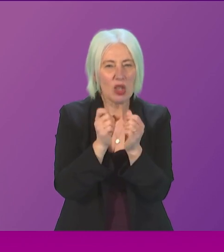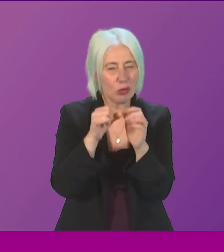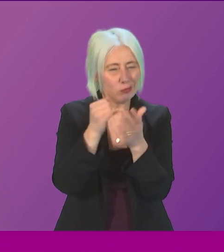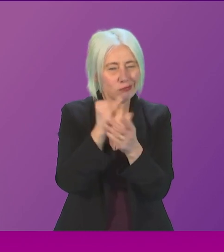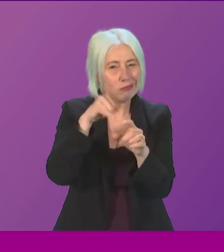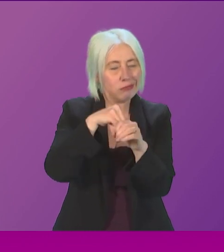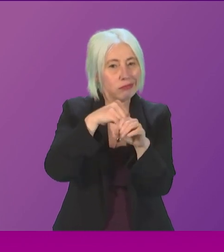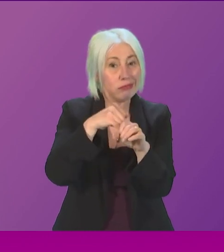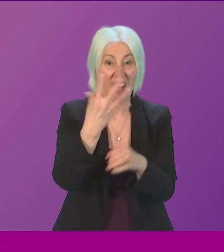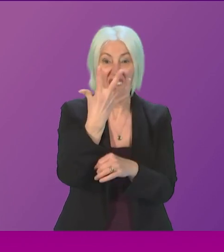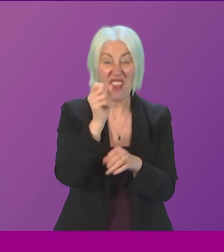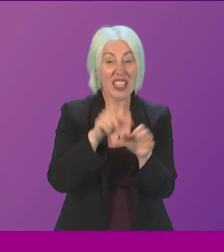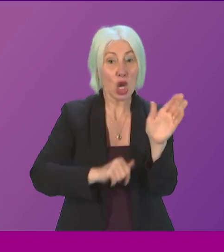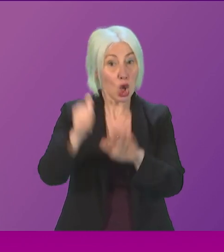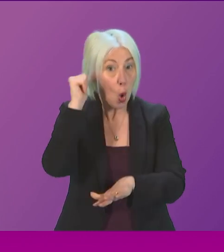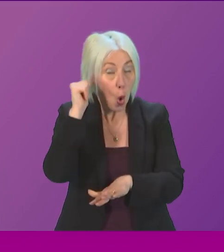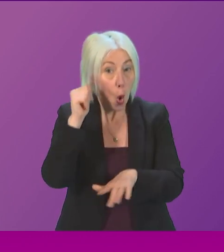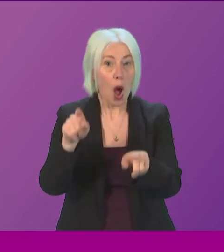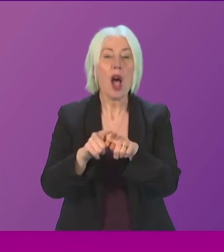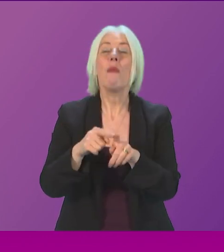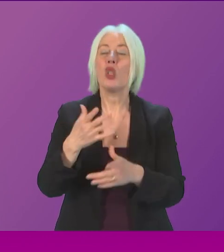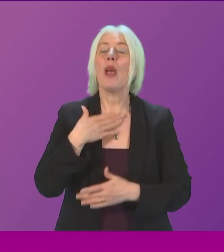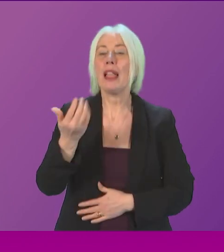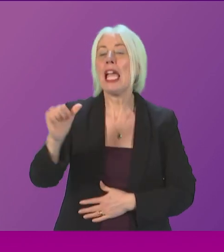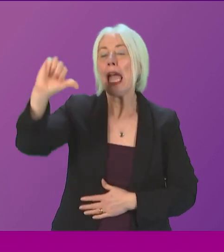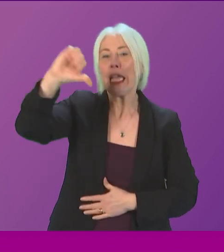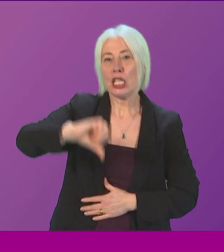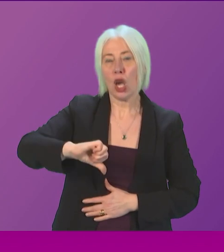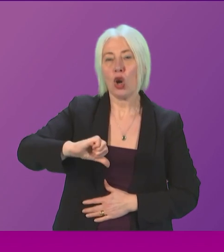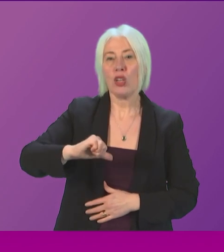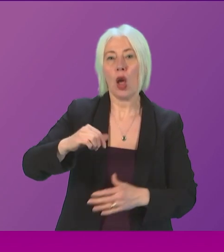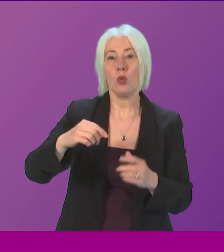He also deserves credit for turning down the offer of having Heathrow terminal 5 named